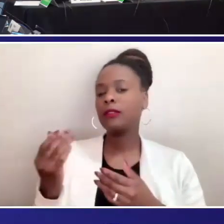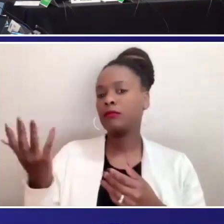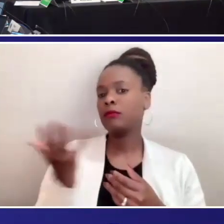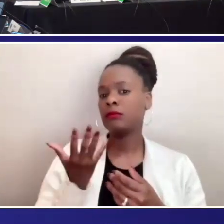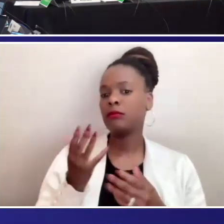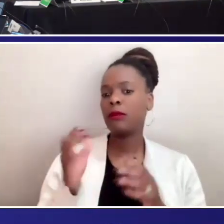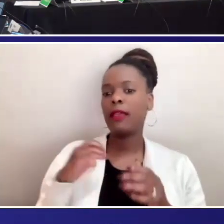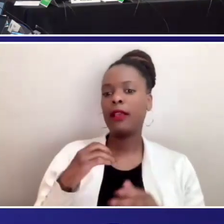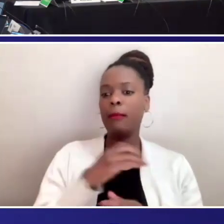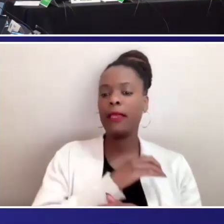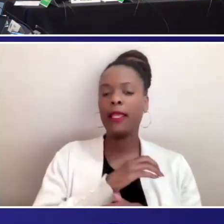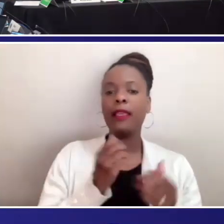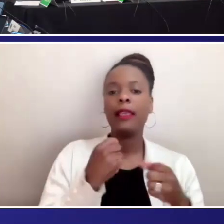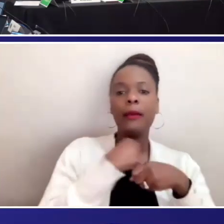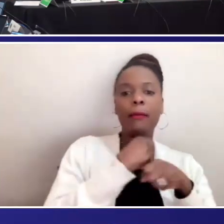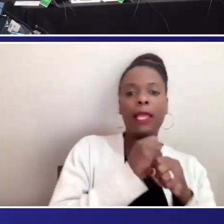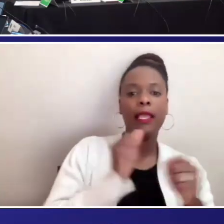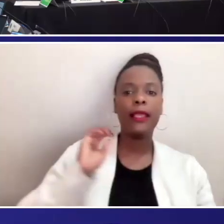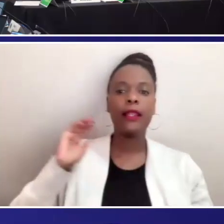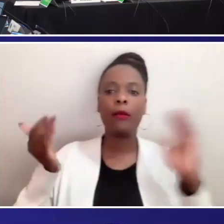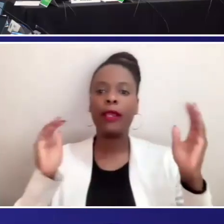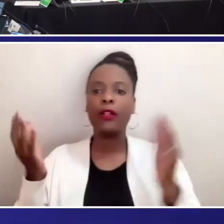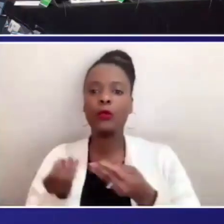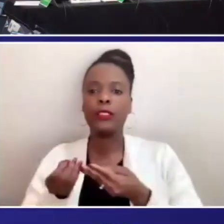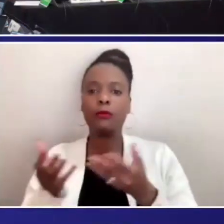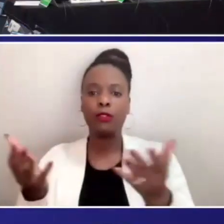dispersed. So we hope that helps clarify.